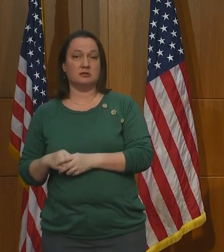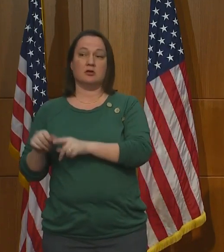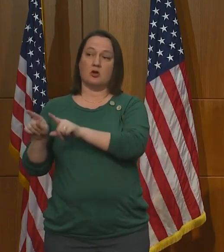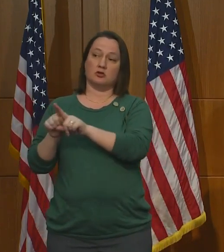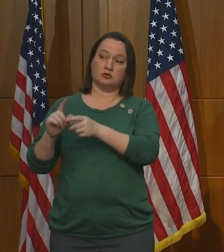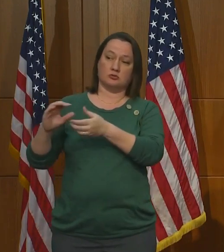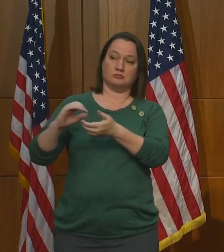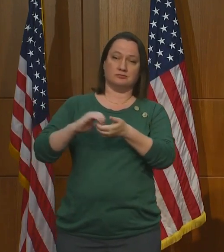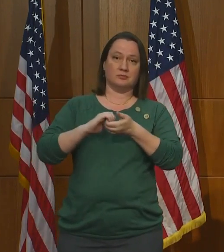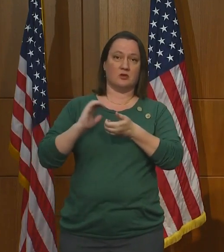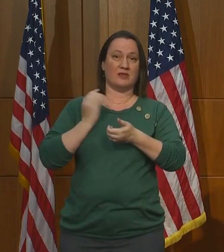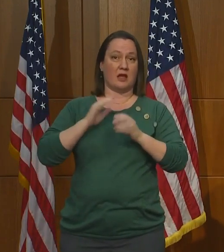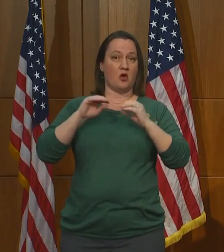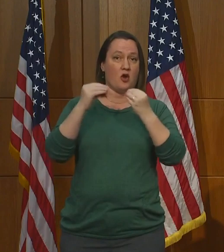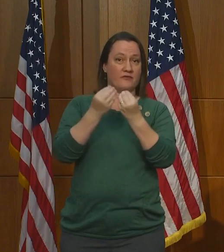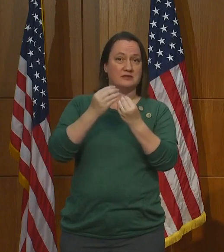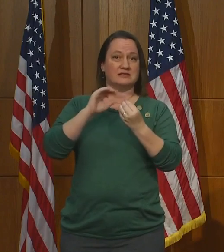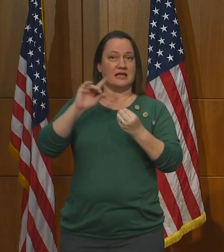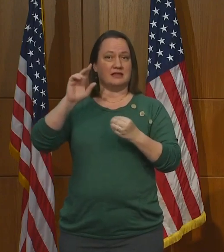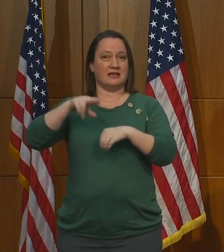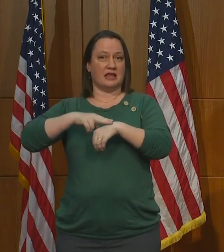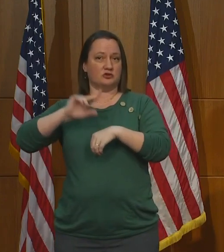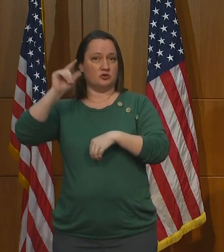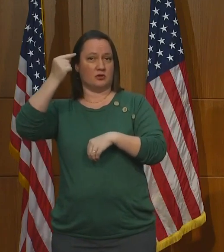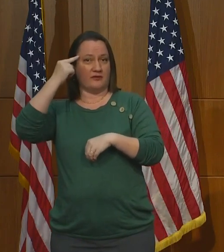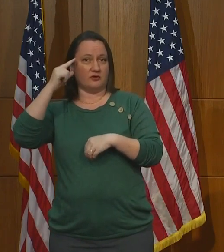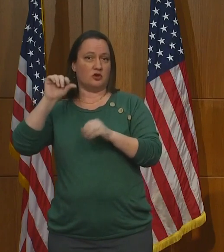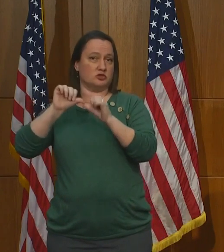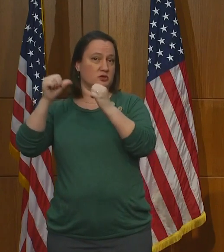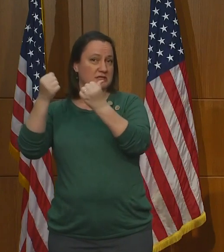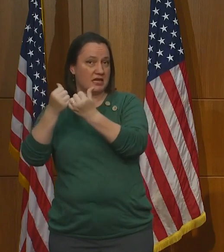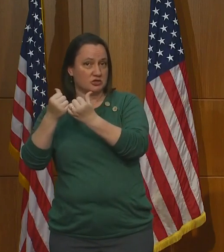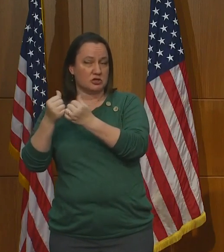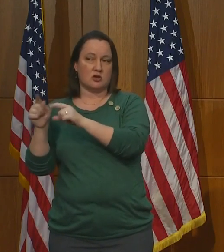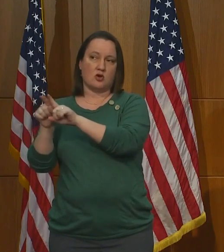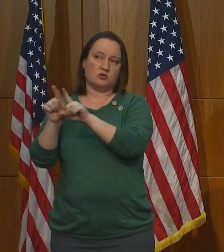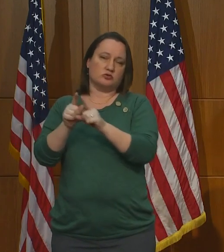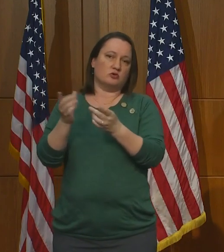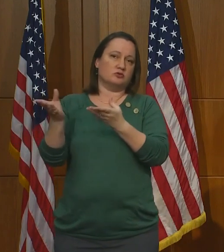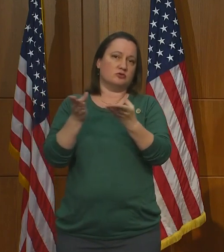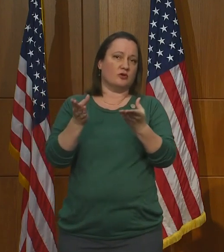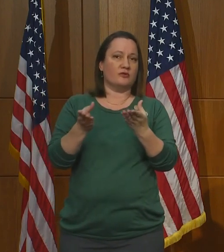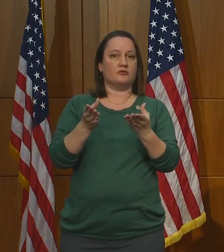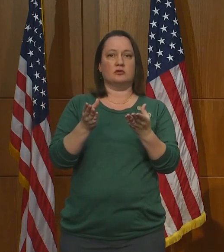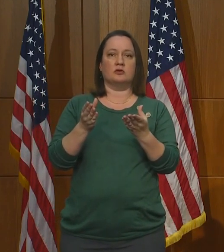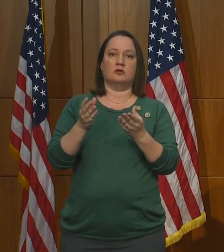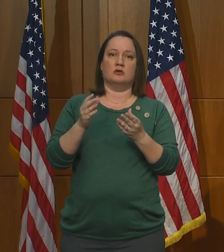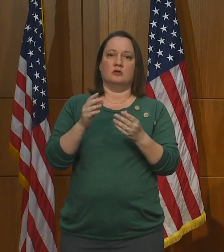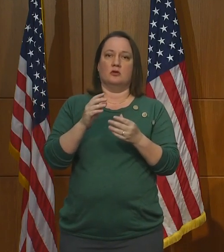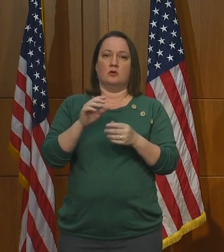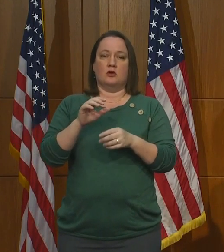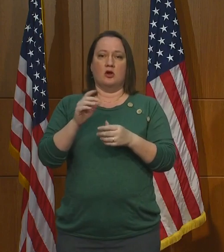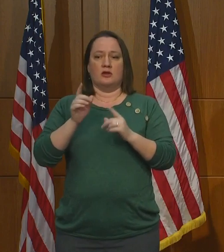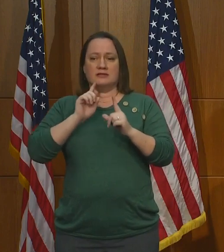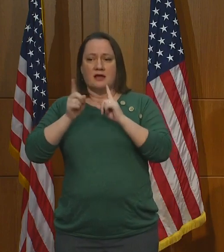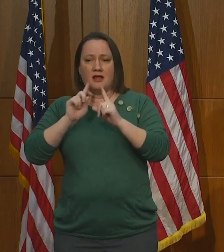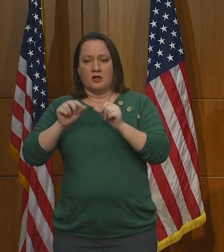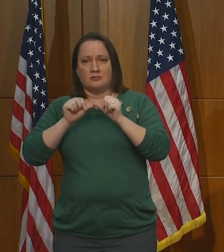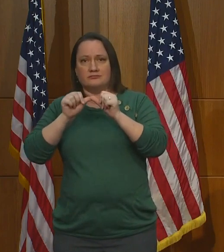PARTICIPATED IN A PAROLE IN PROJECT WITH OUR OFFICE AND THE NATIONAL GOVERNORS ASSOCIATION